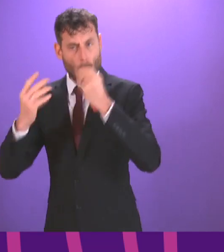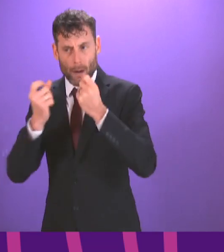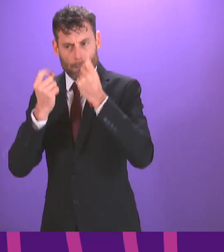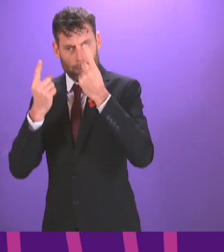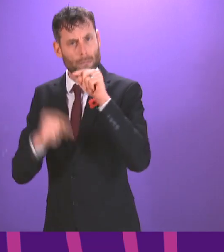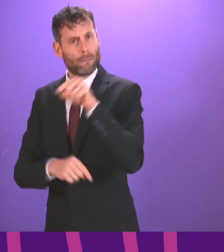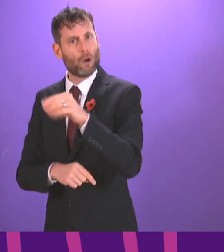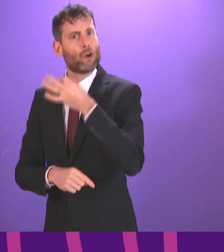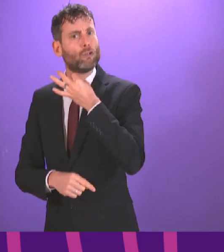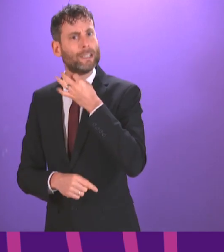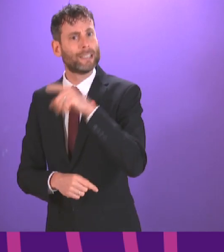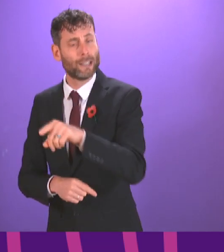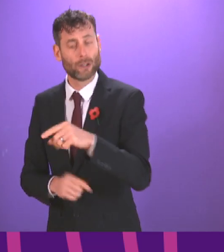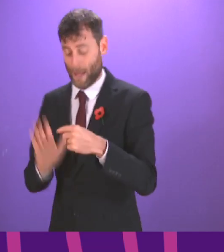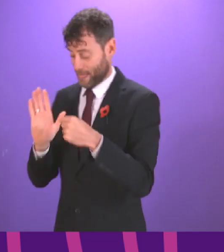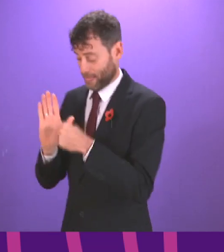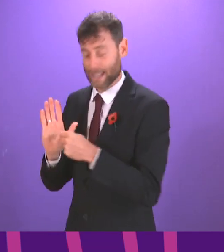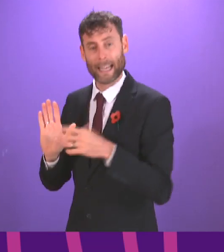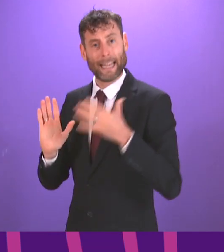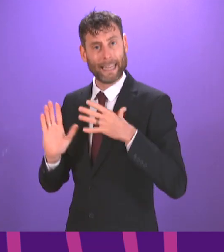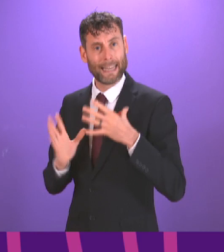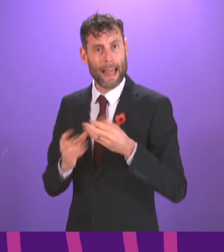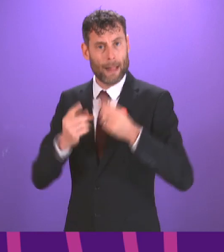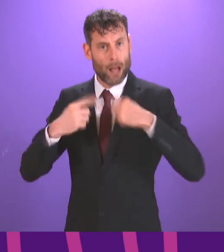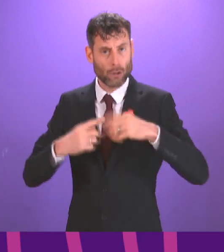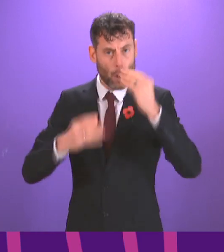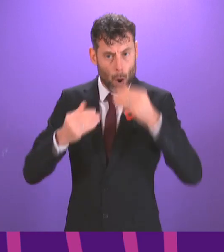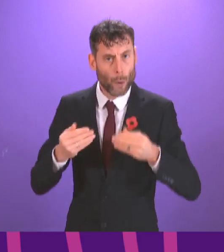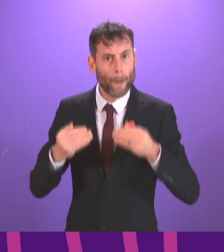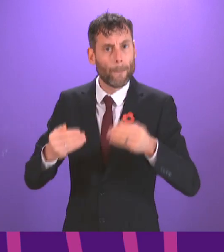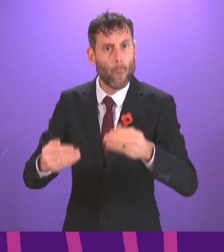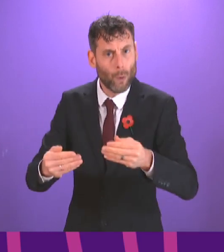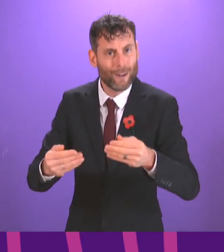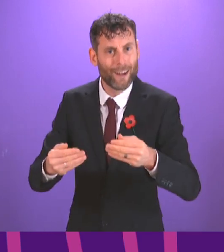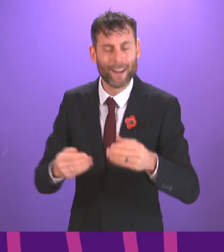so that we can learn from each other as well as from our own experiences.